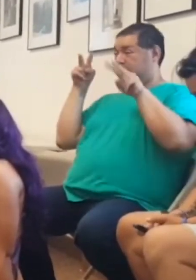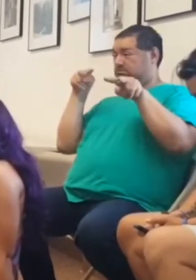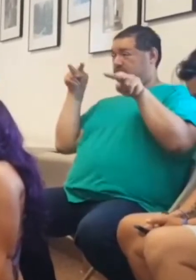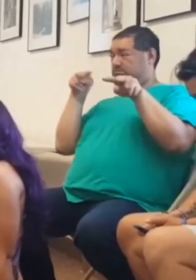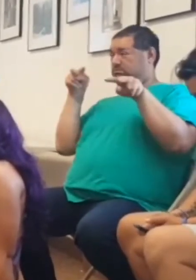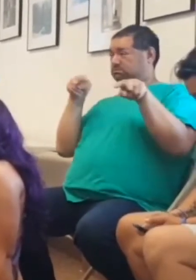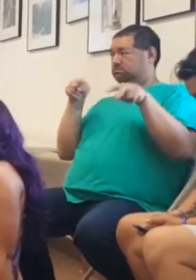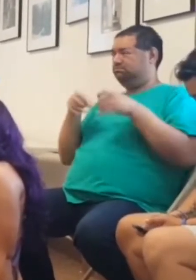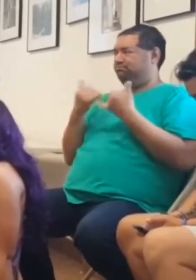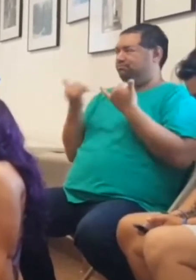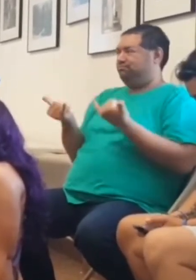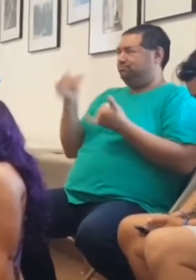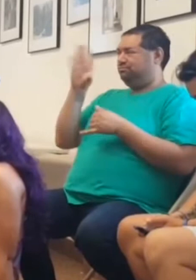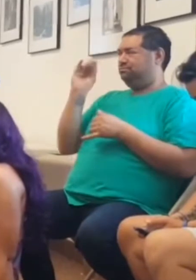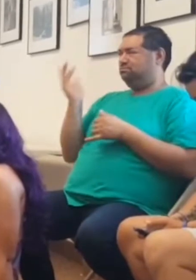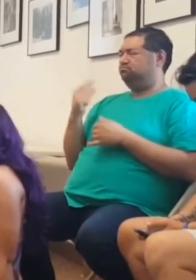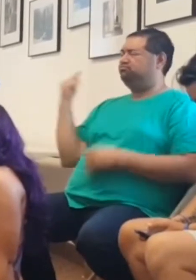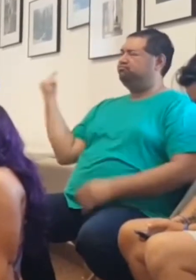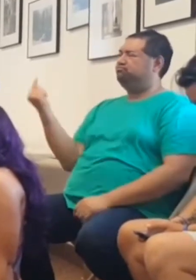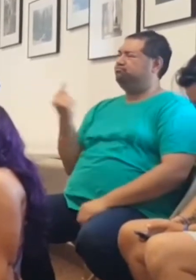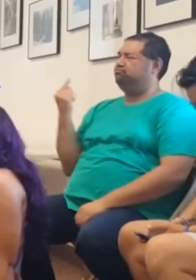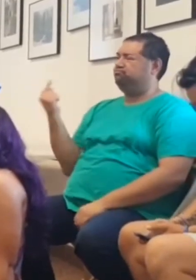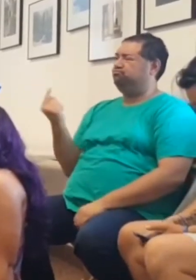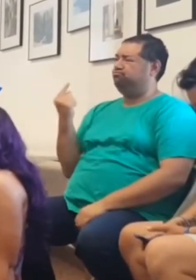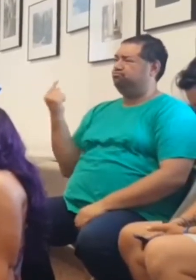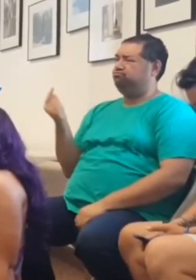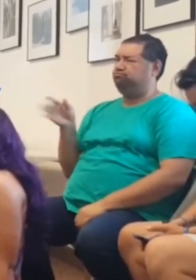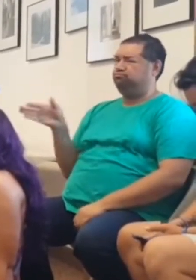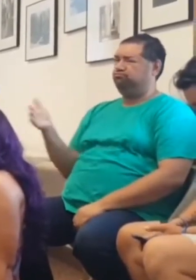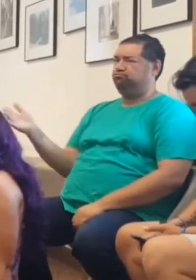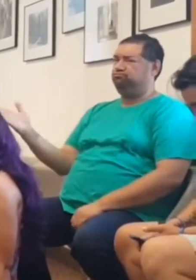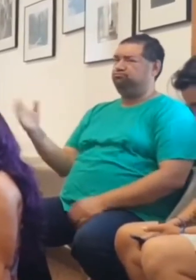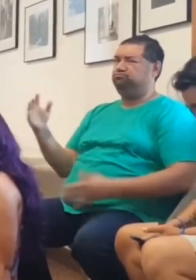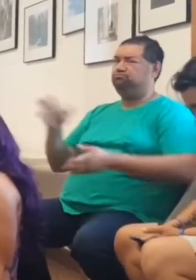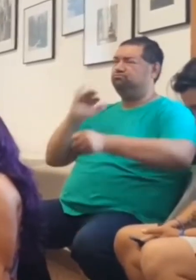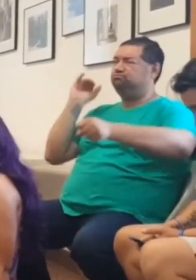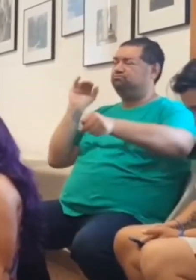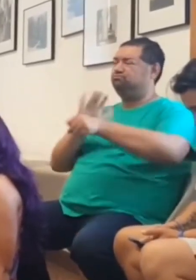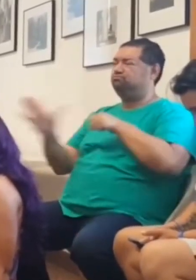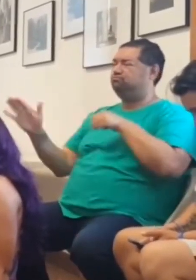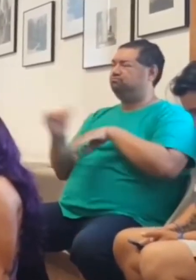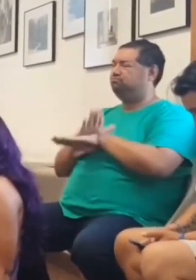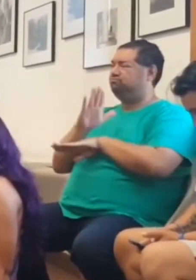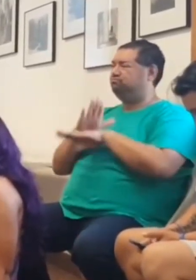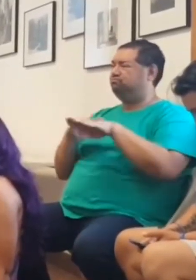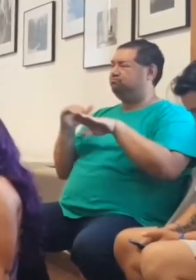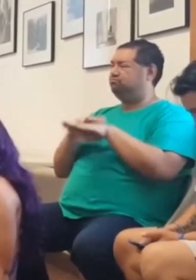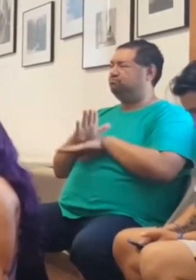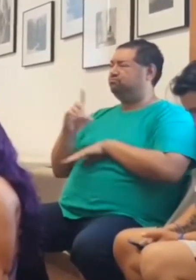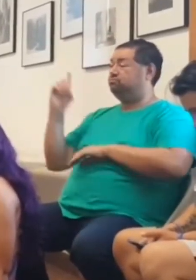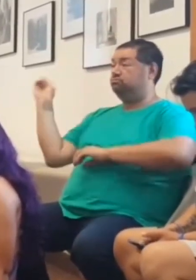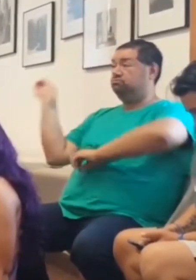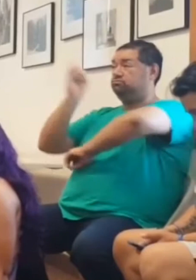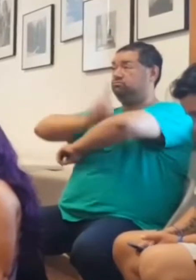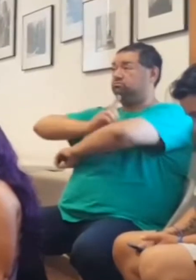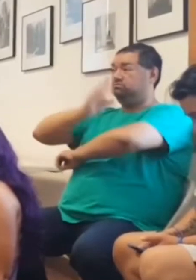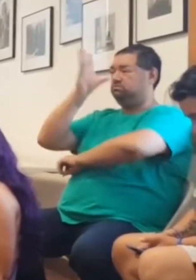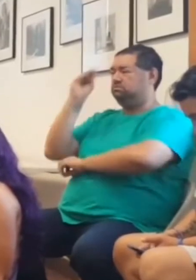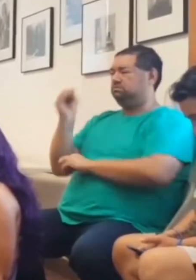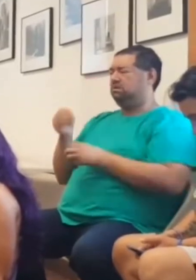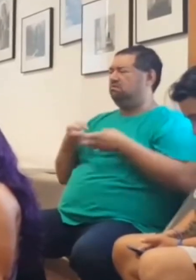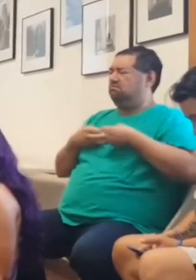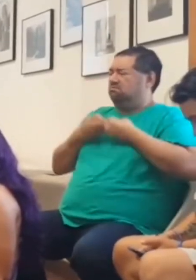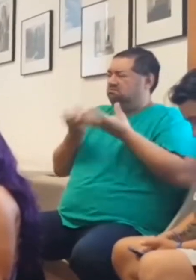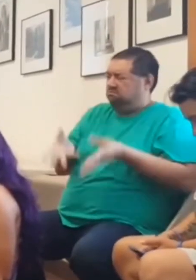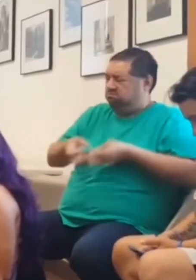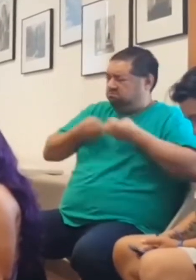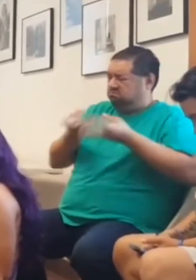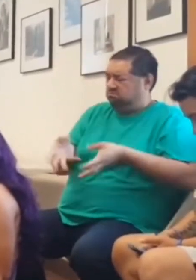Now he was the loneliest fish in the entire ocean. One day, he poured out his troubles to the starfish.